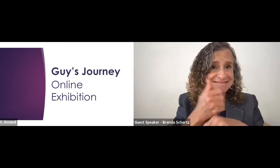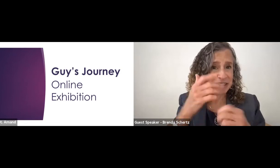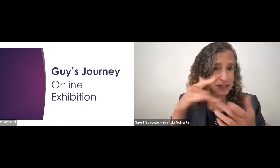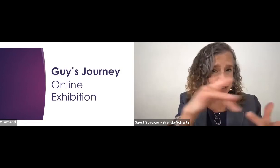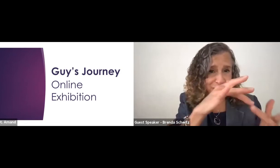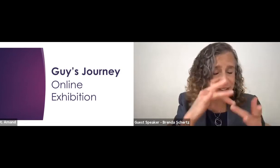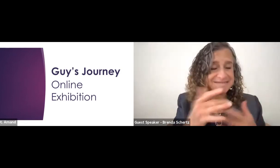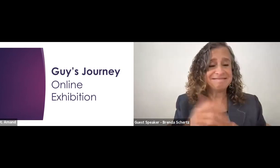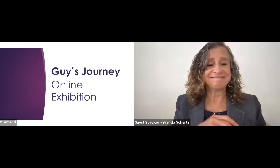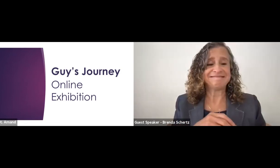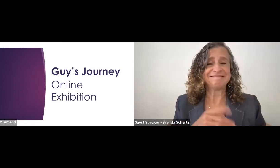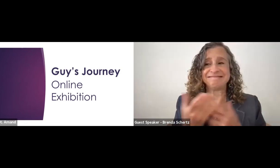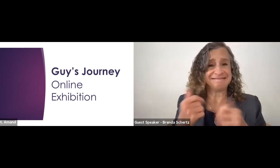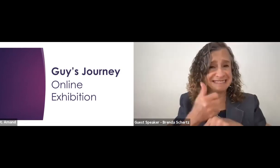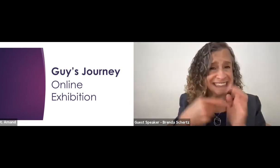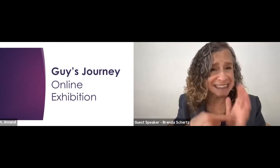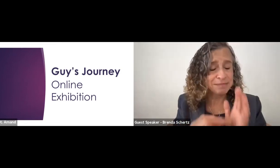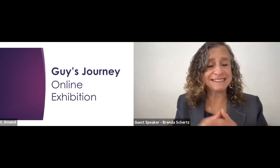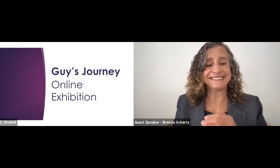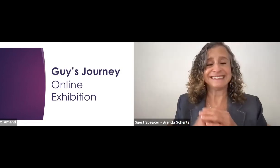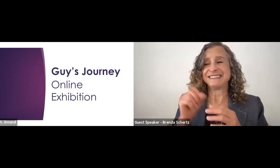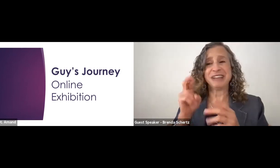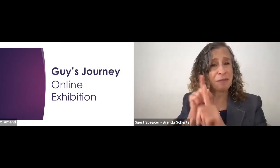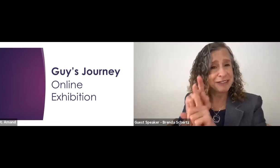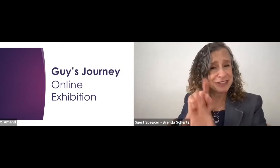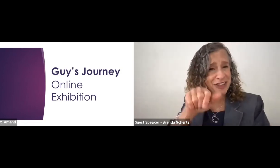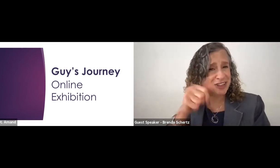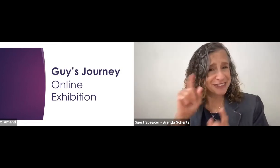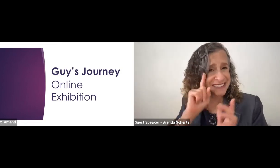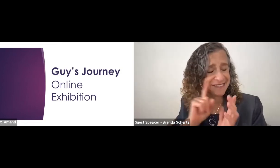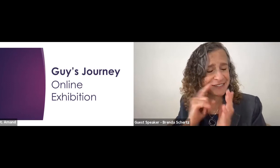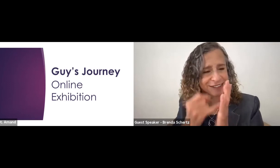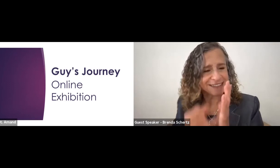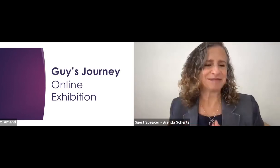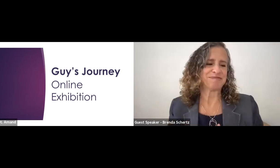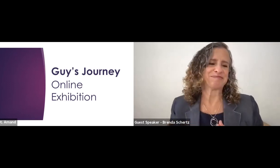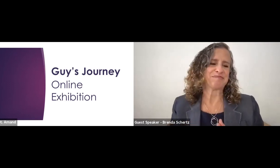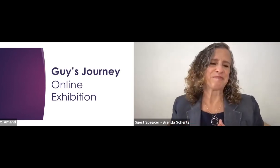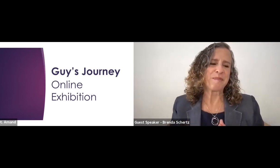He was very supportive of other Deaf artists and he led tours,